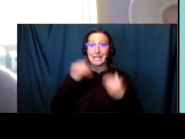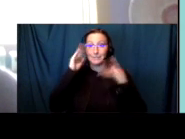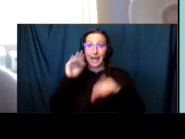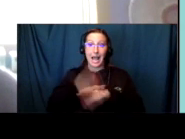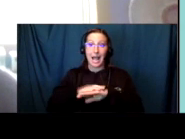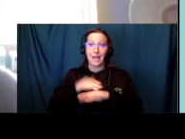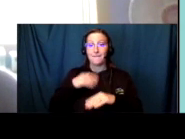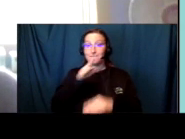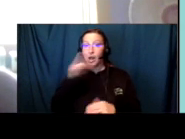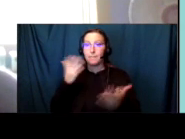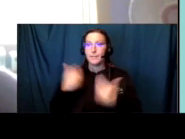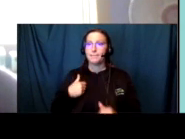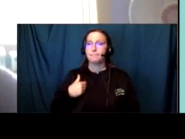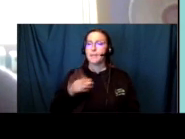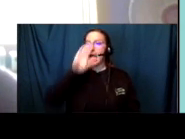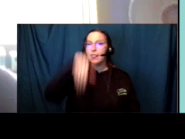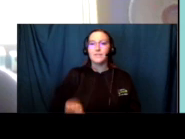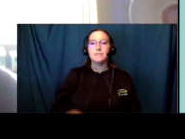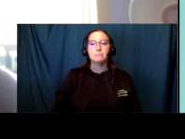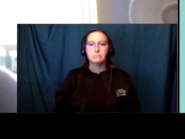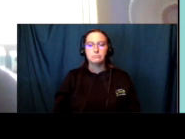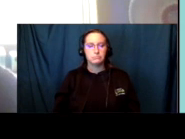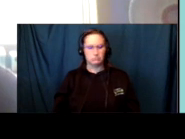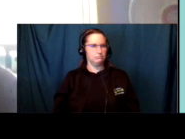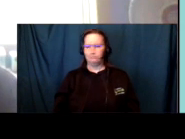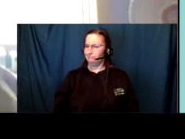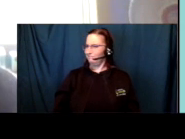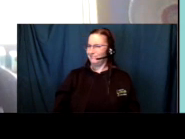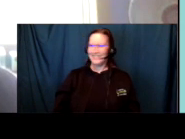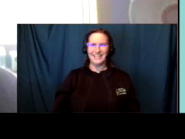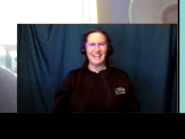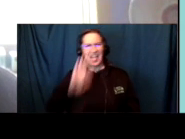and see if he's like if he notices that. There's always ways to make it more